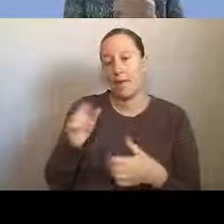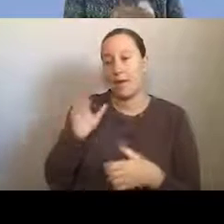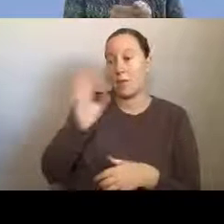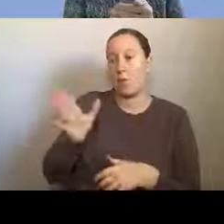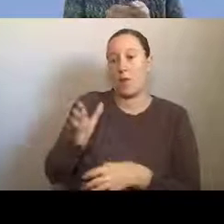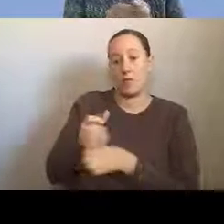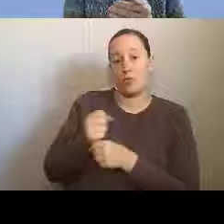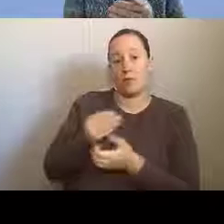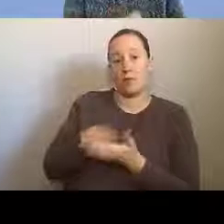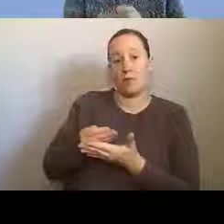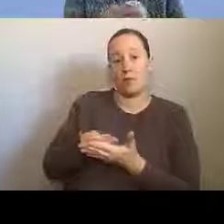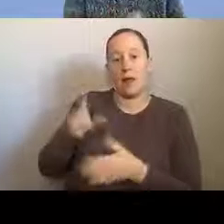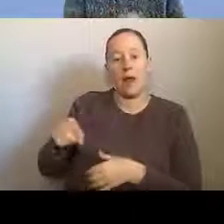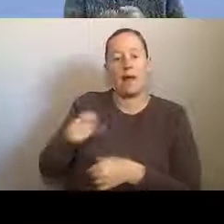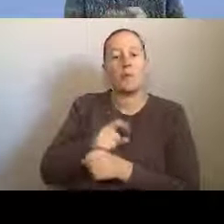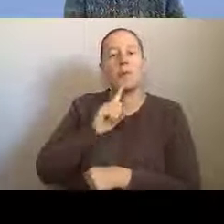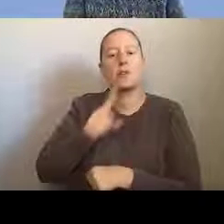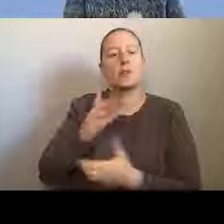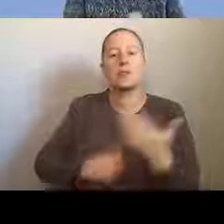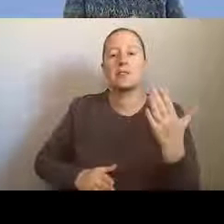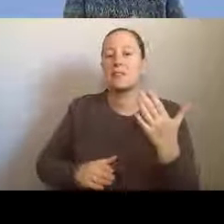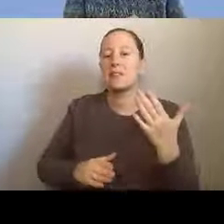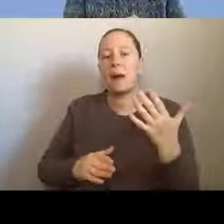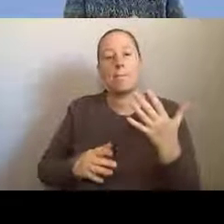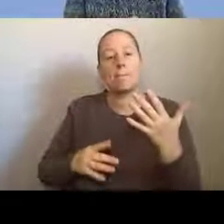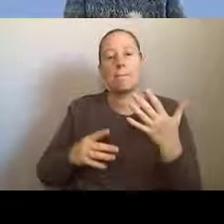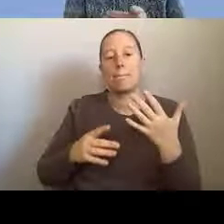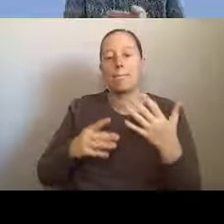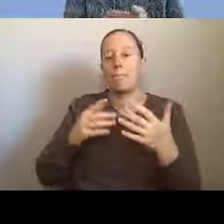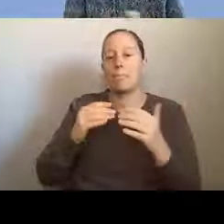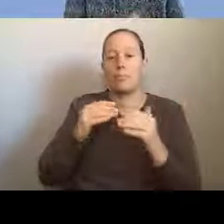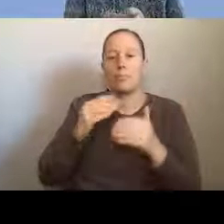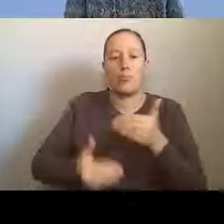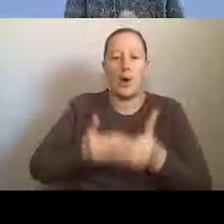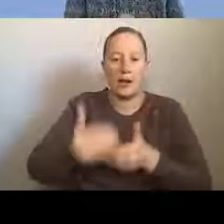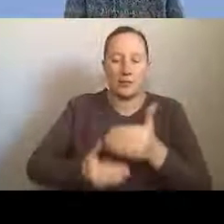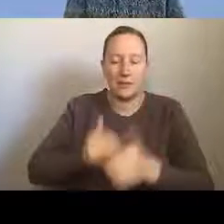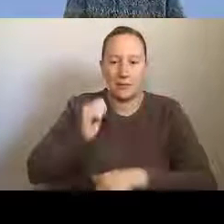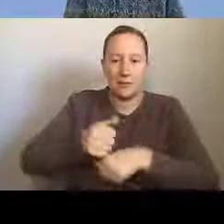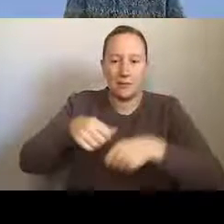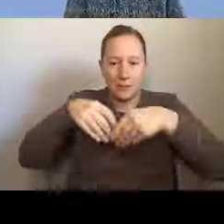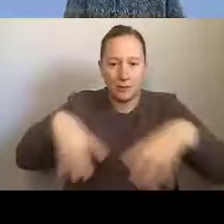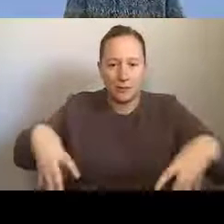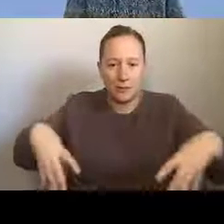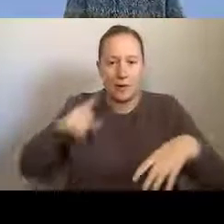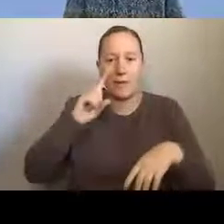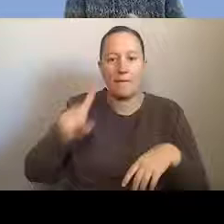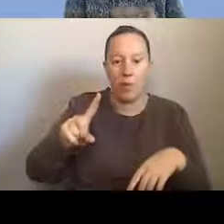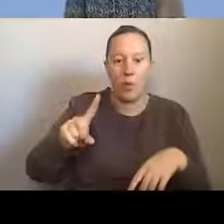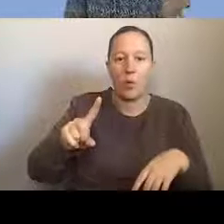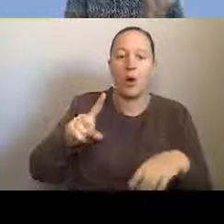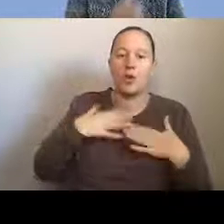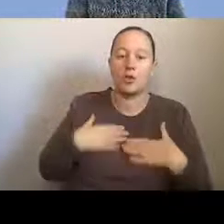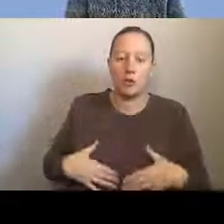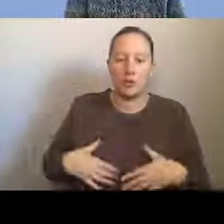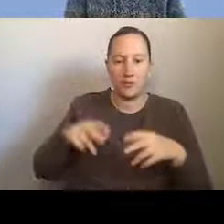to make sure that there's some sort of an IRB process in place, especially for the nonexempt human subjects research, we talked about that earlier.